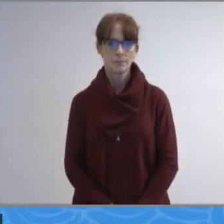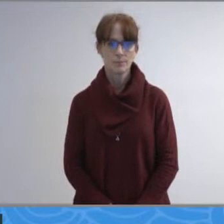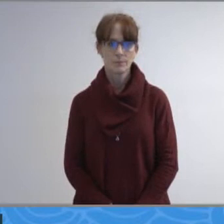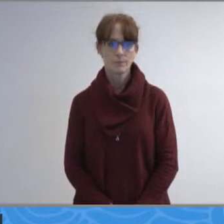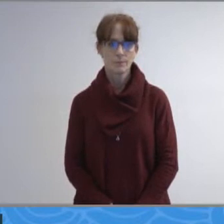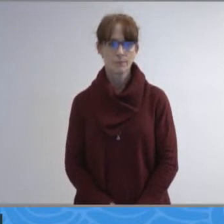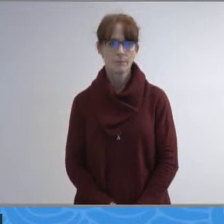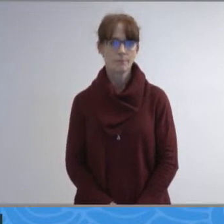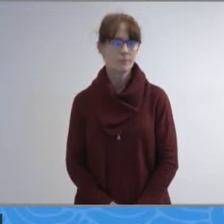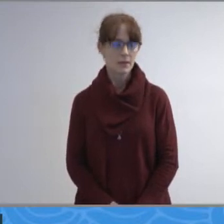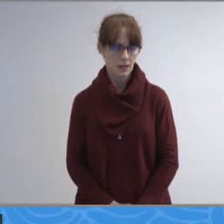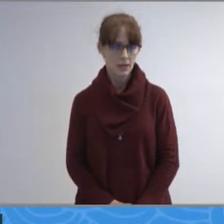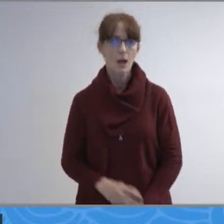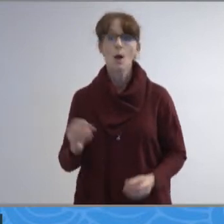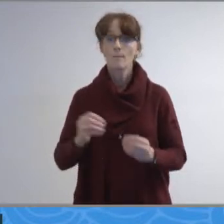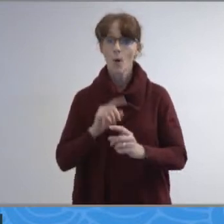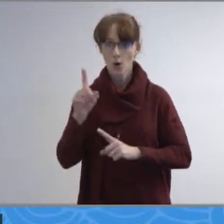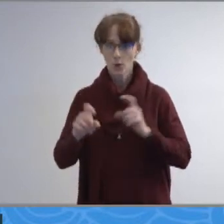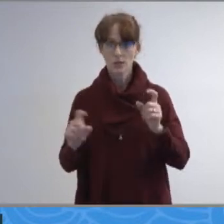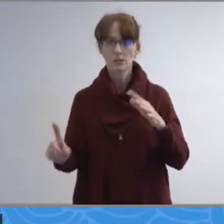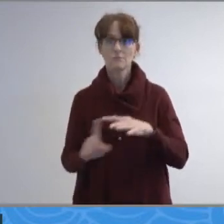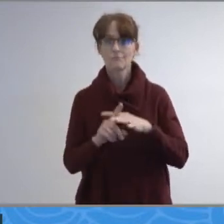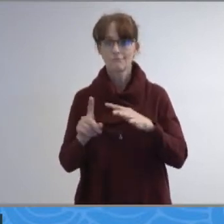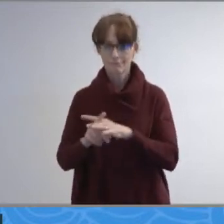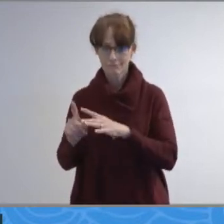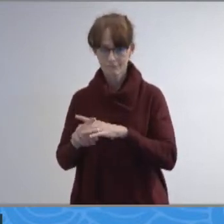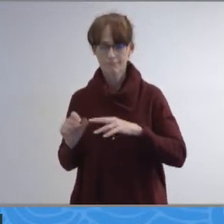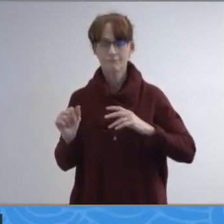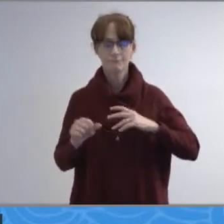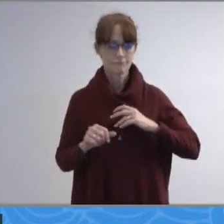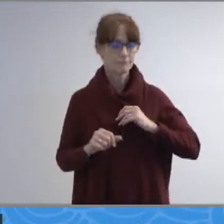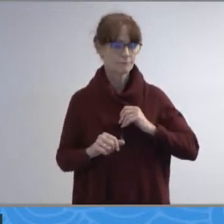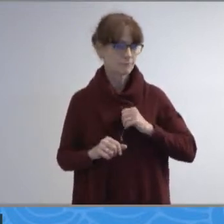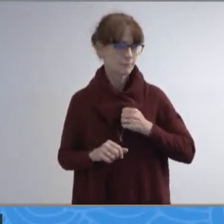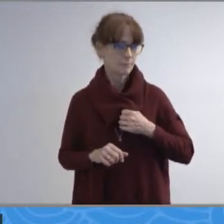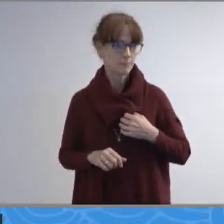We are getting more questions coming in. So let's see what we've got here.